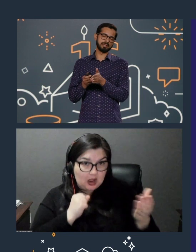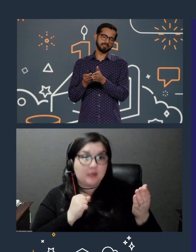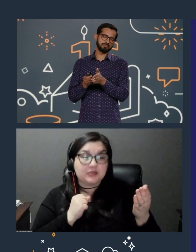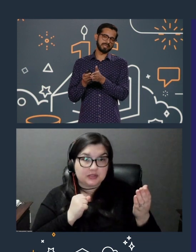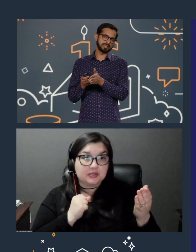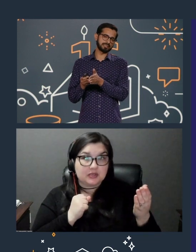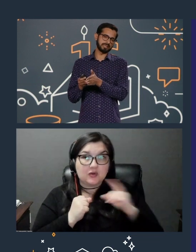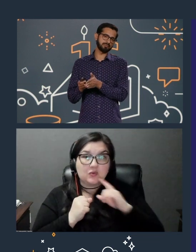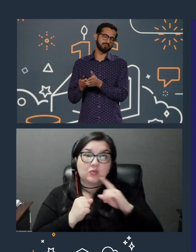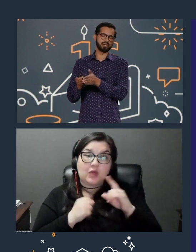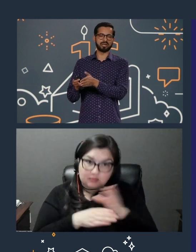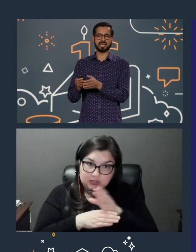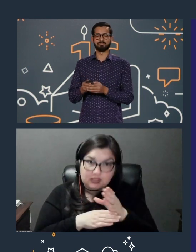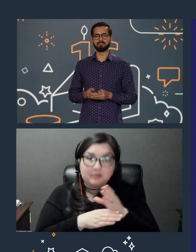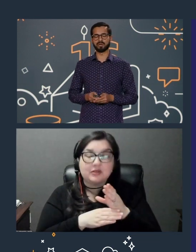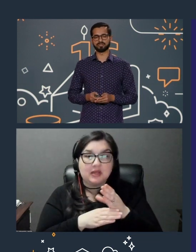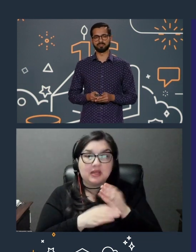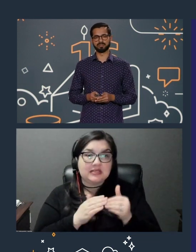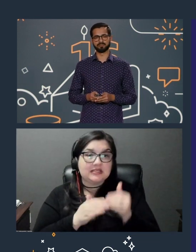step would not have been possible.